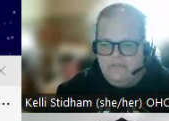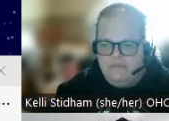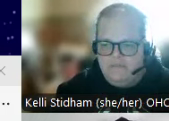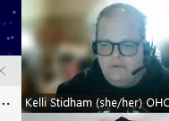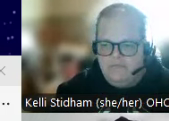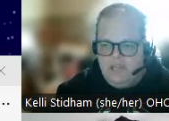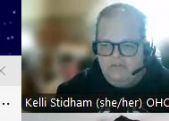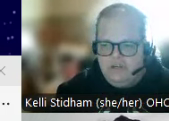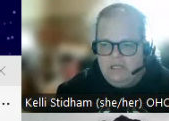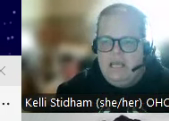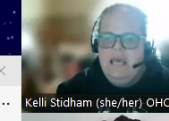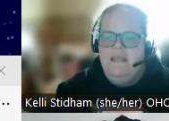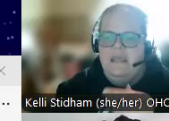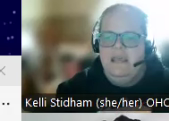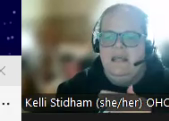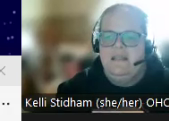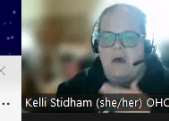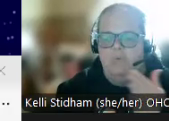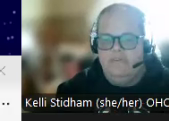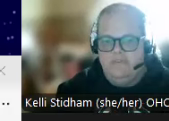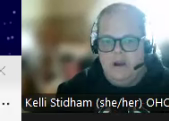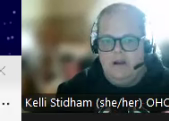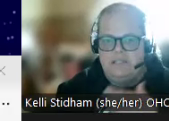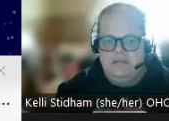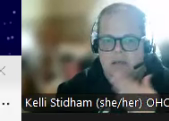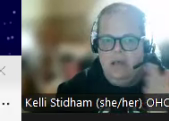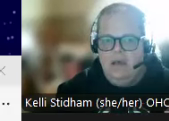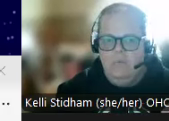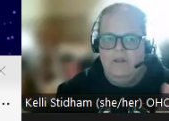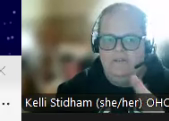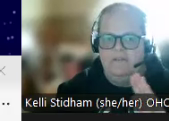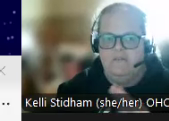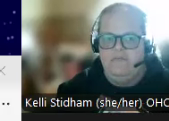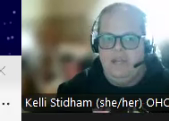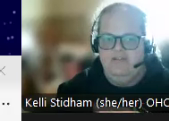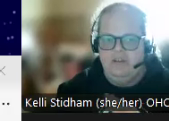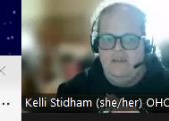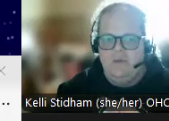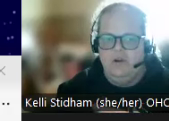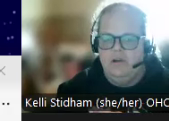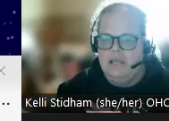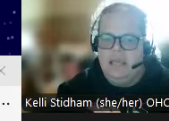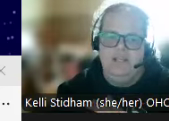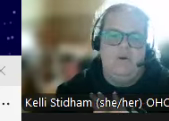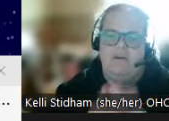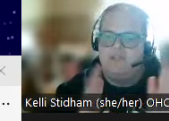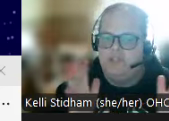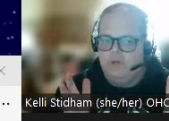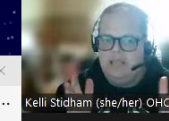receive the certification, then that will start uh once the certification has